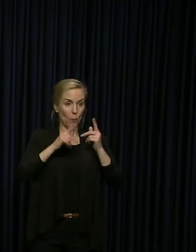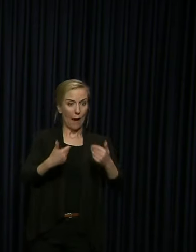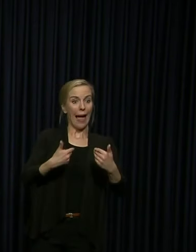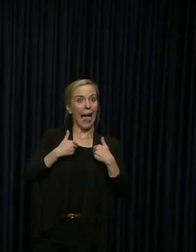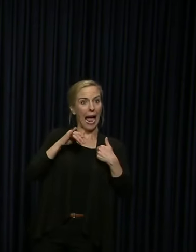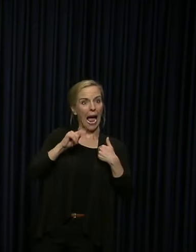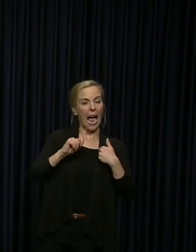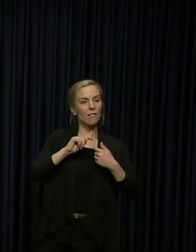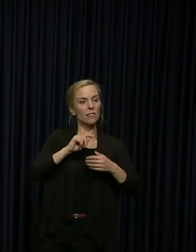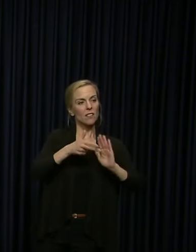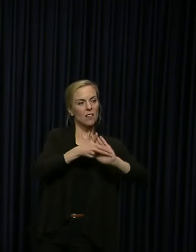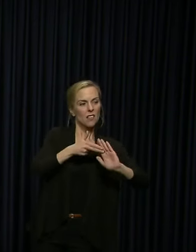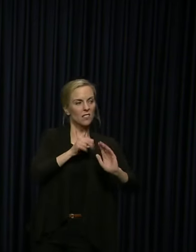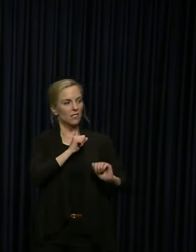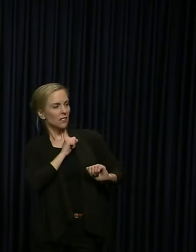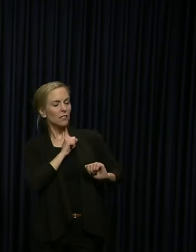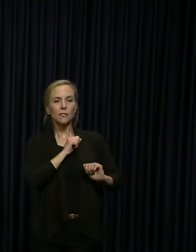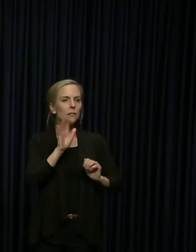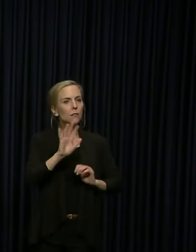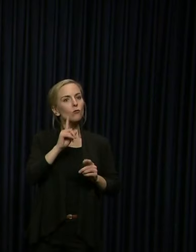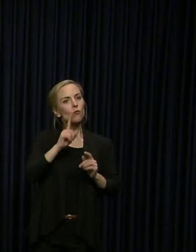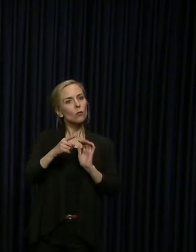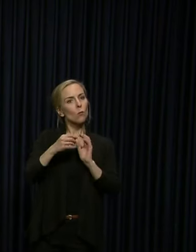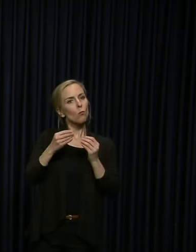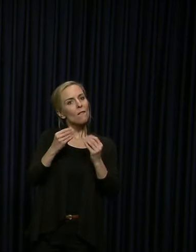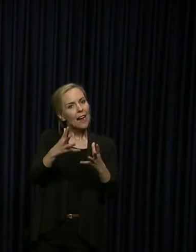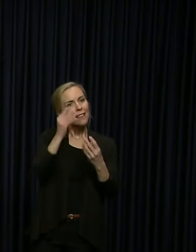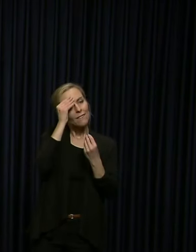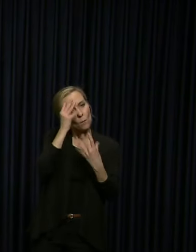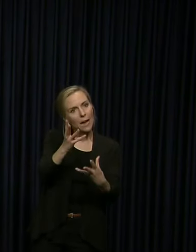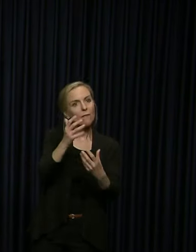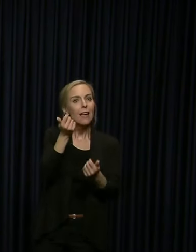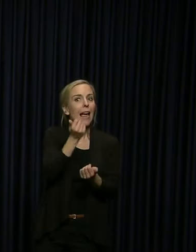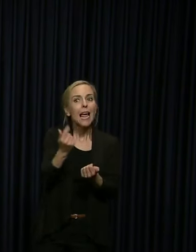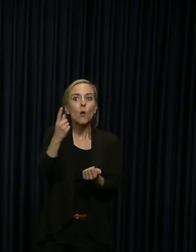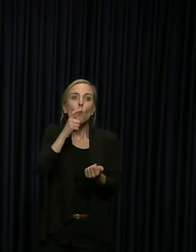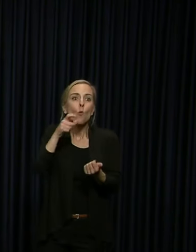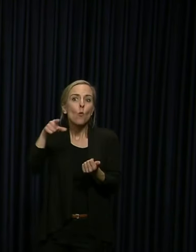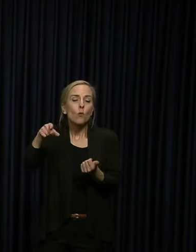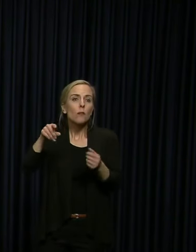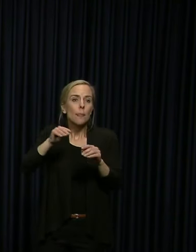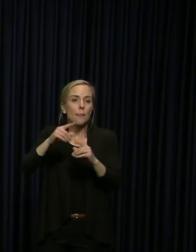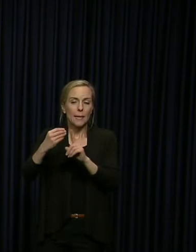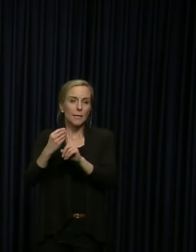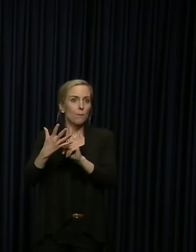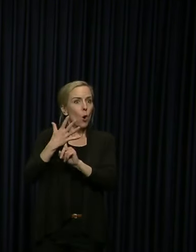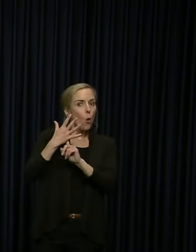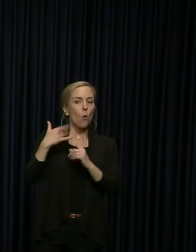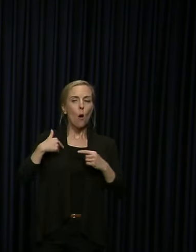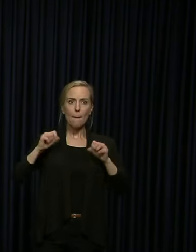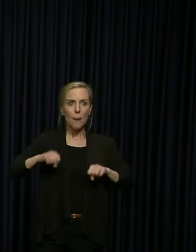IN ANOTHER STATE, LOAD THE RESIDENTS' BELONGINGS WEEK GO TO